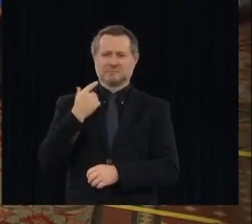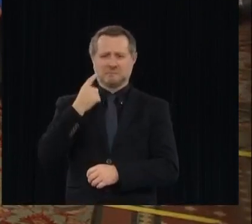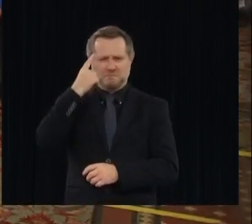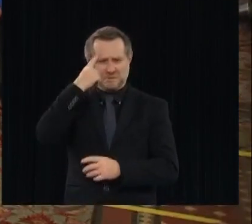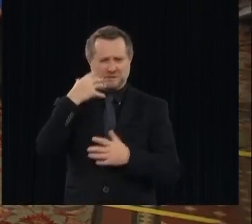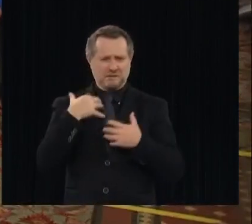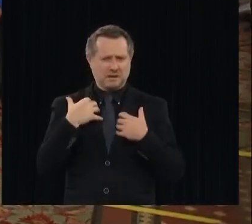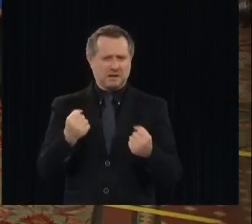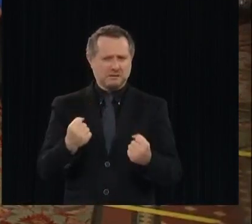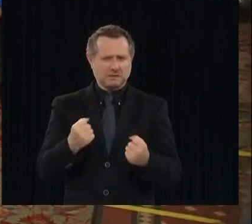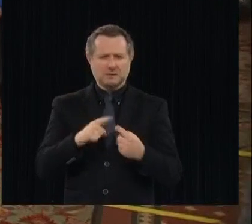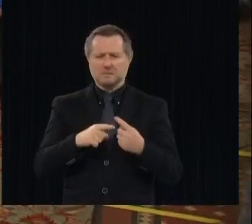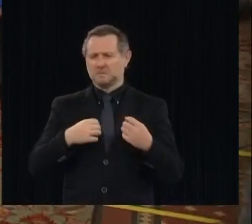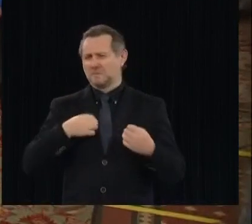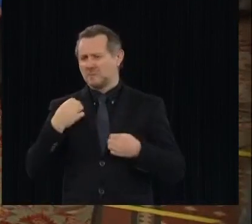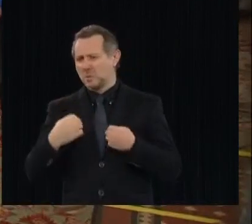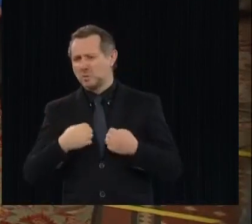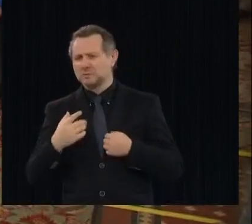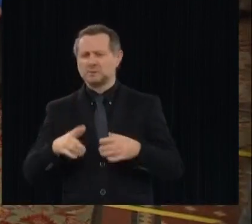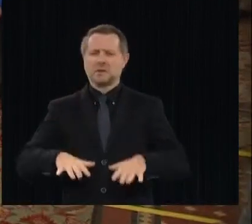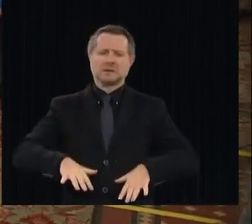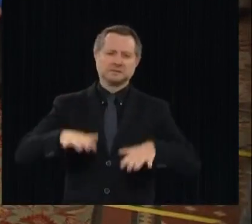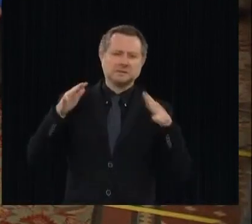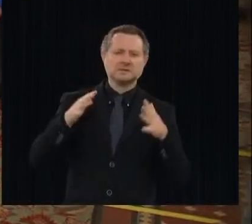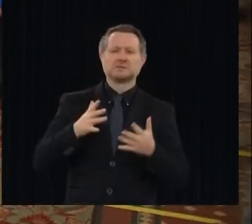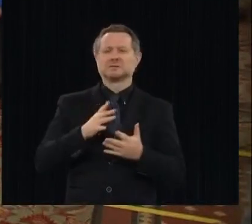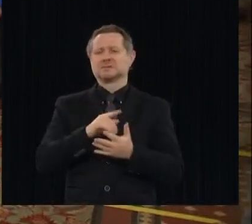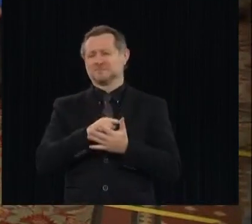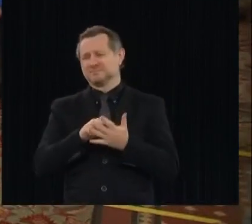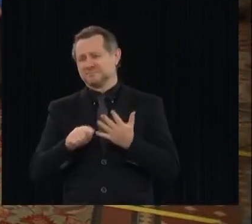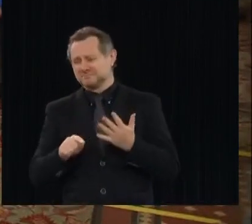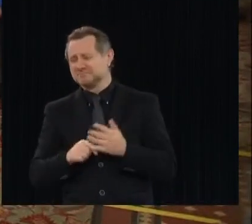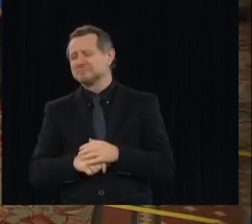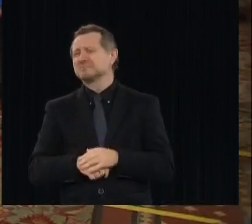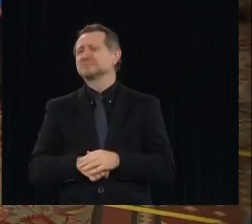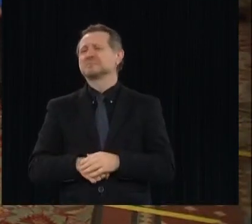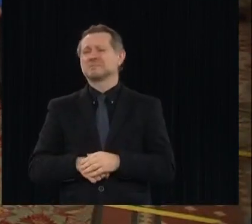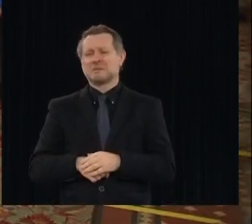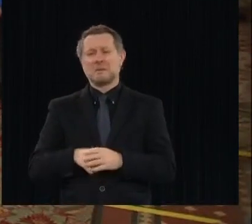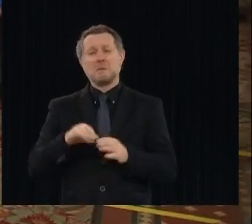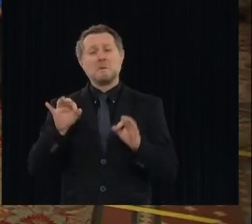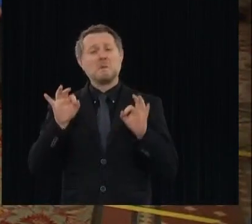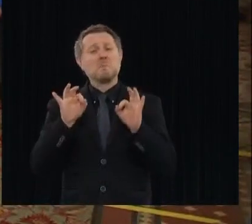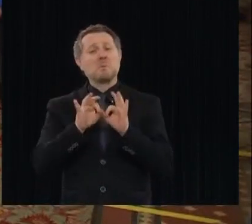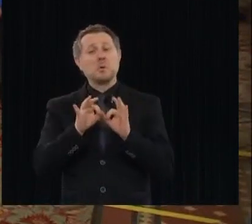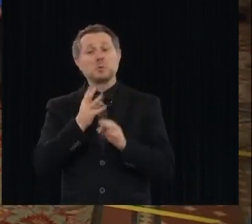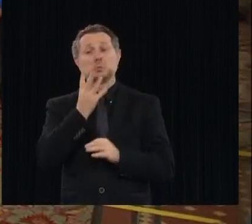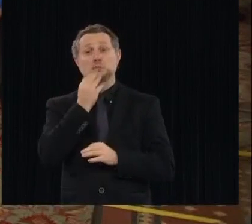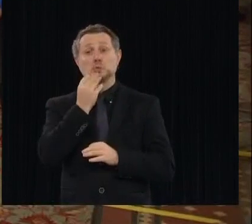THIS COMING THURSDAY NIGHT, WE